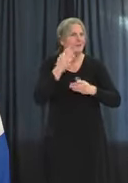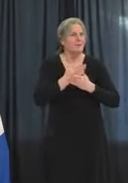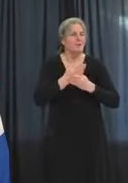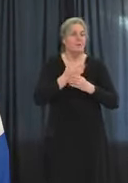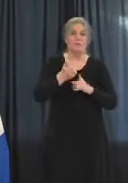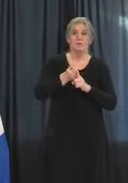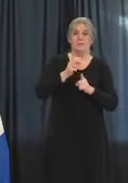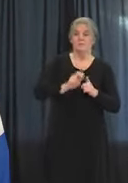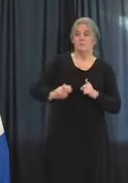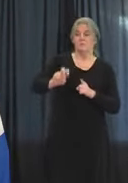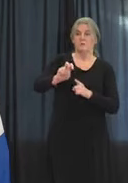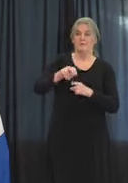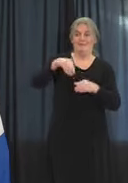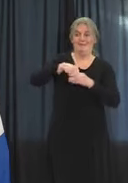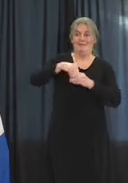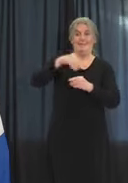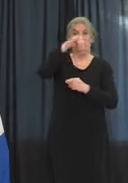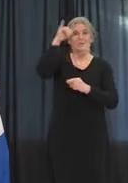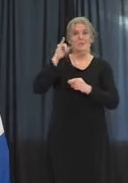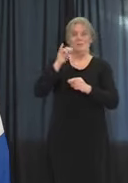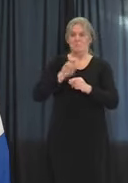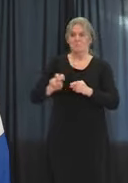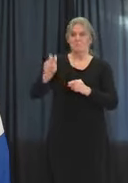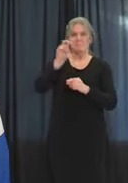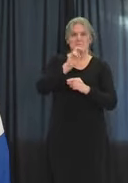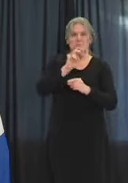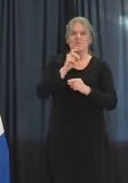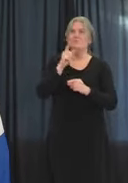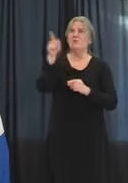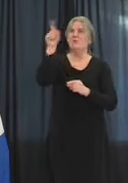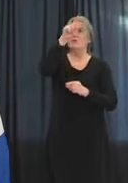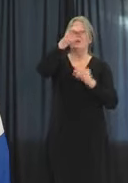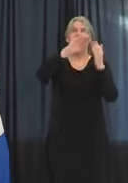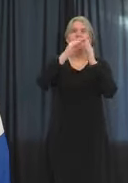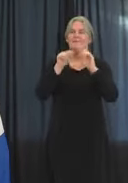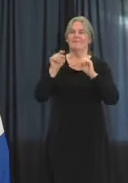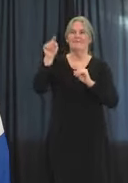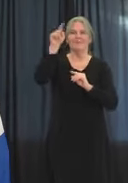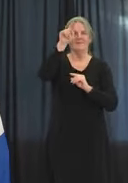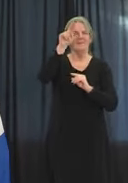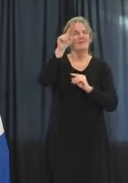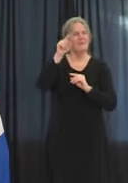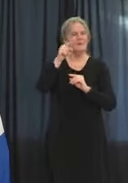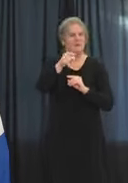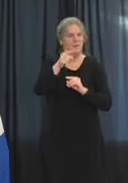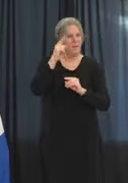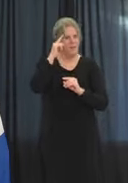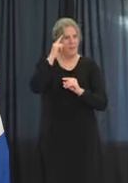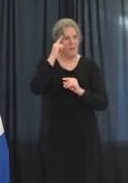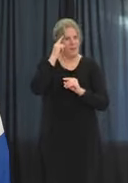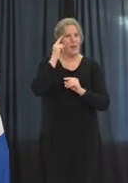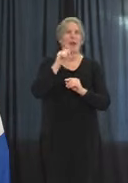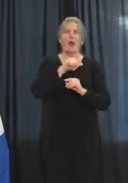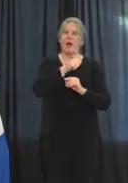are travelling within Yukon, especially to our communities, that they consider other means